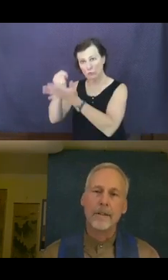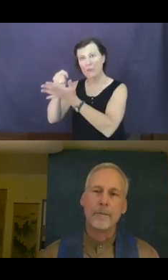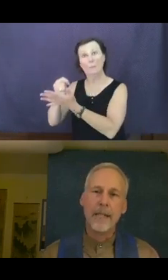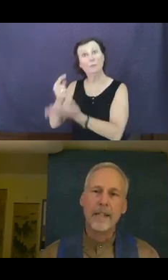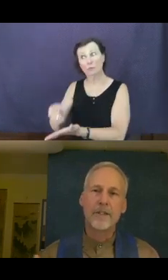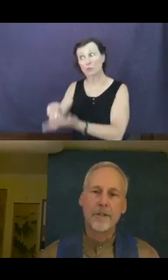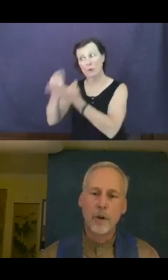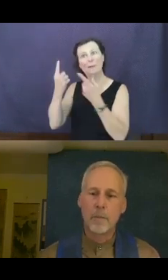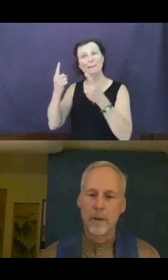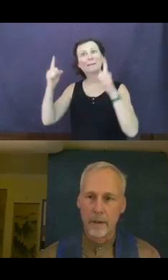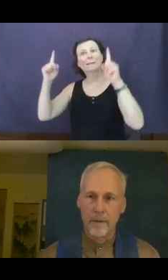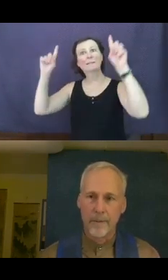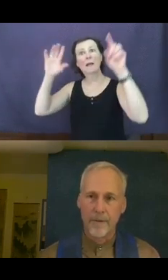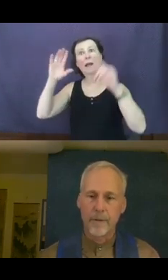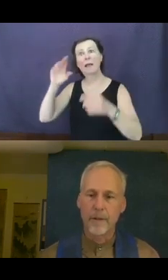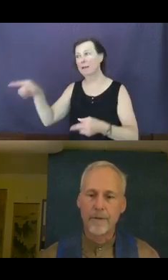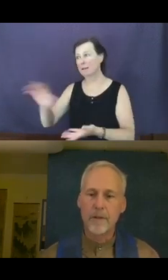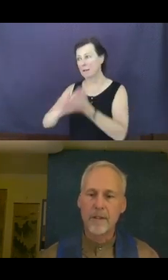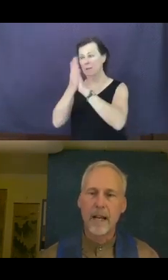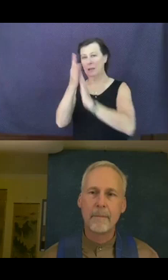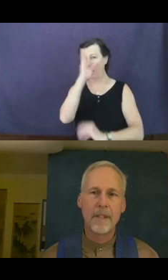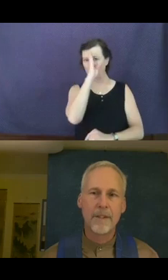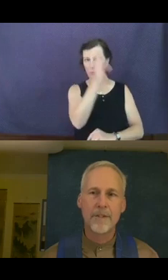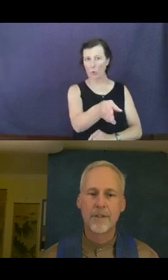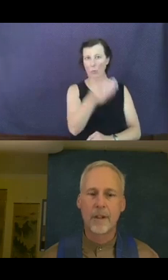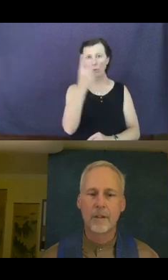being sober for the first time in his adult